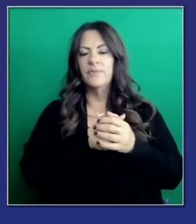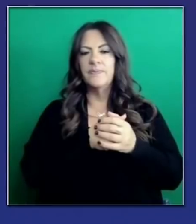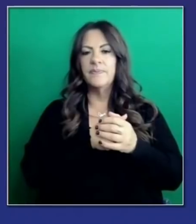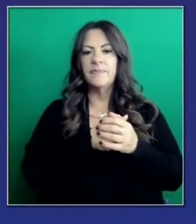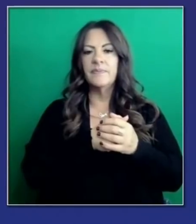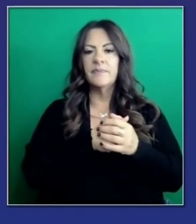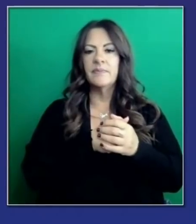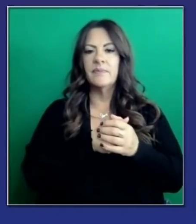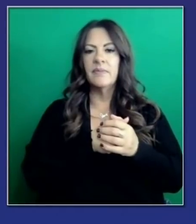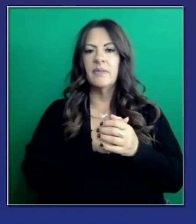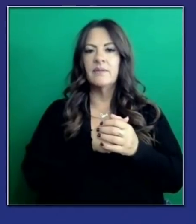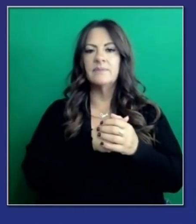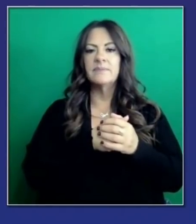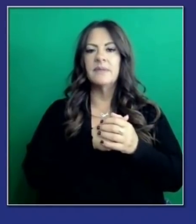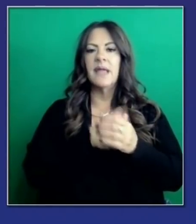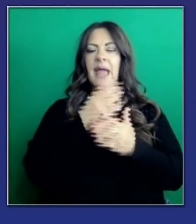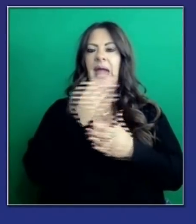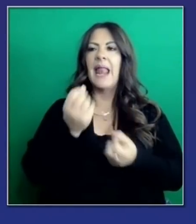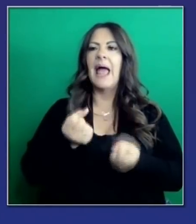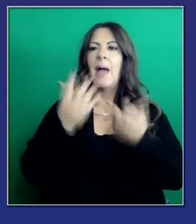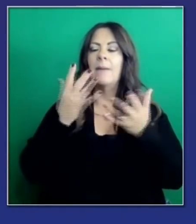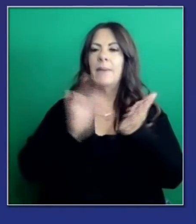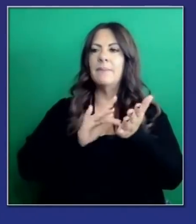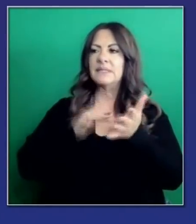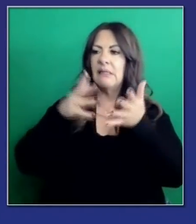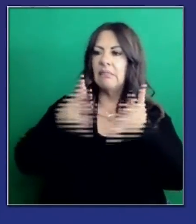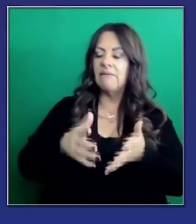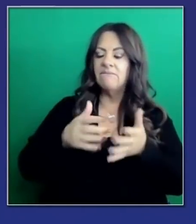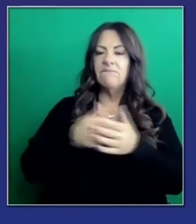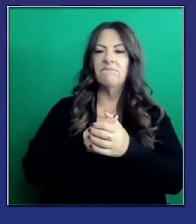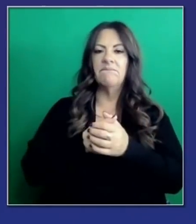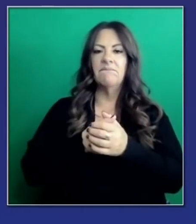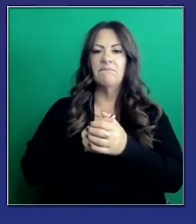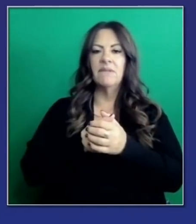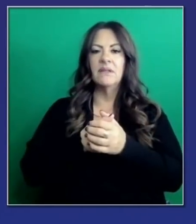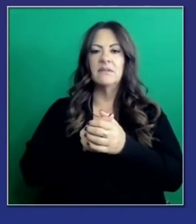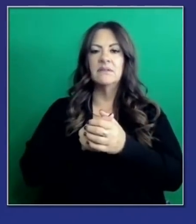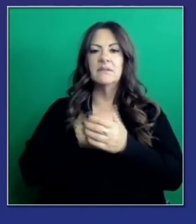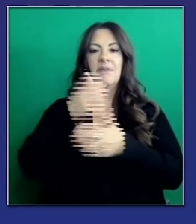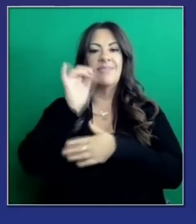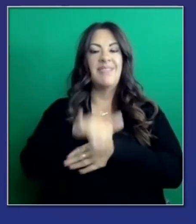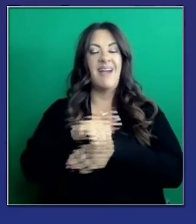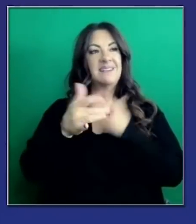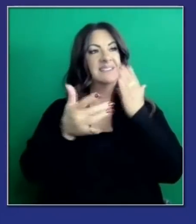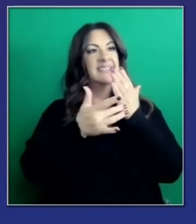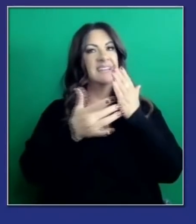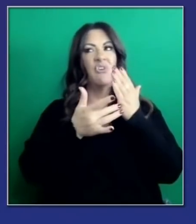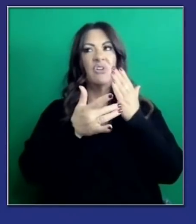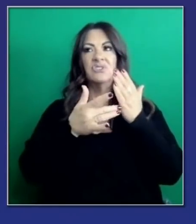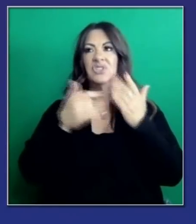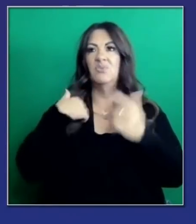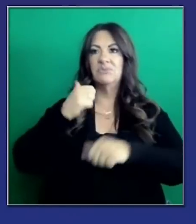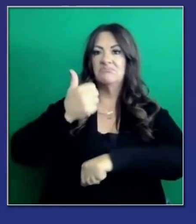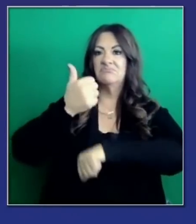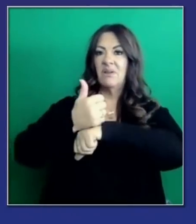REFLECT THE NUMBERS OF VACCINES THAT HAVE BEEN ADMINISTERED.